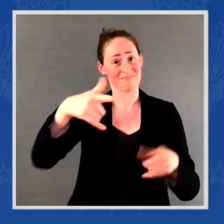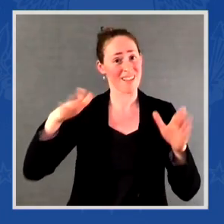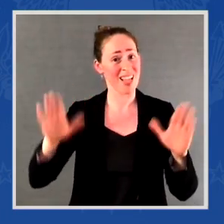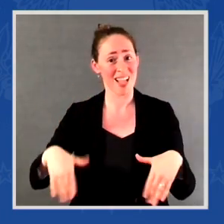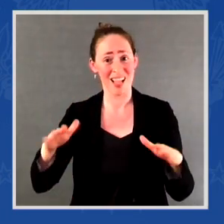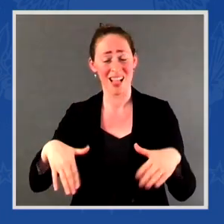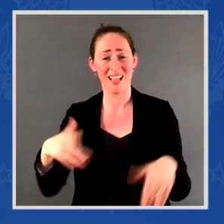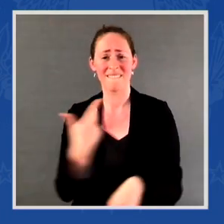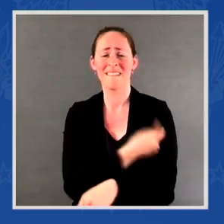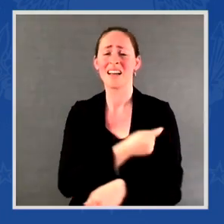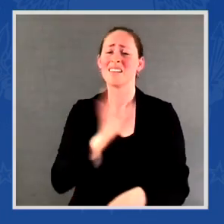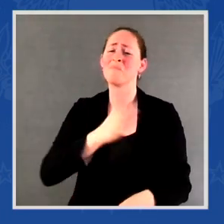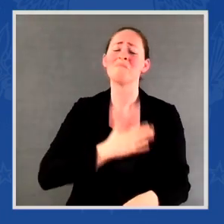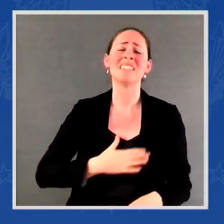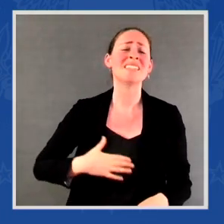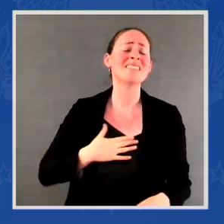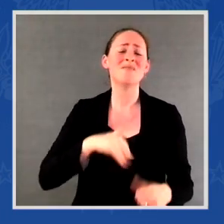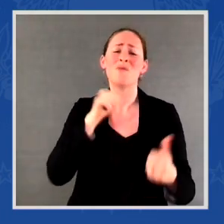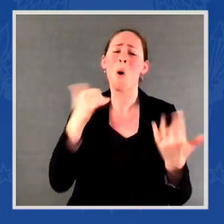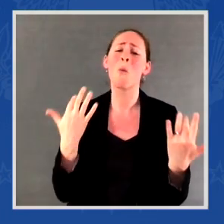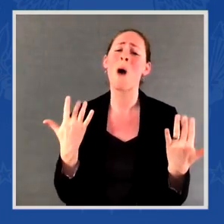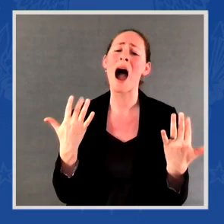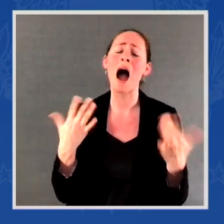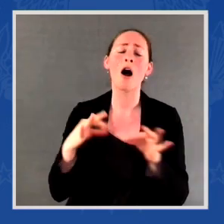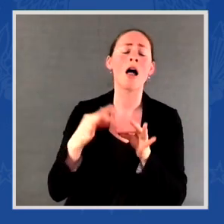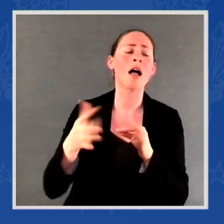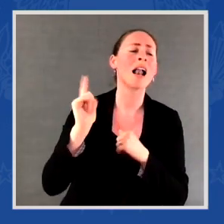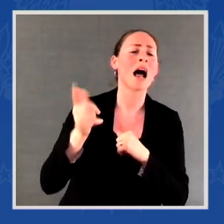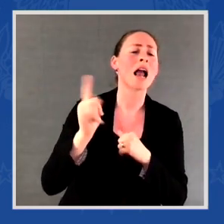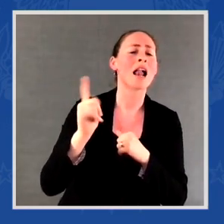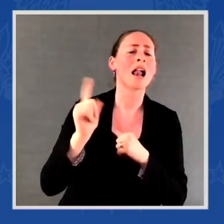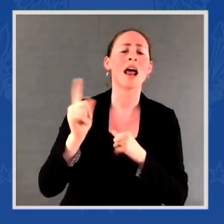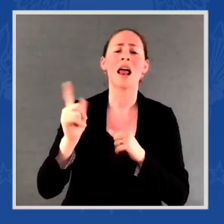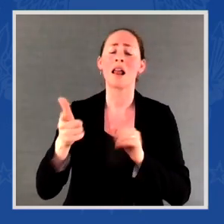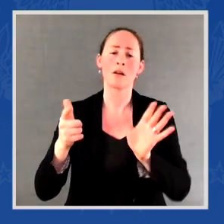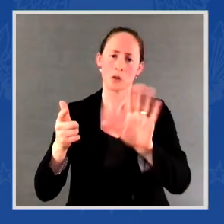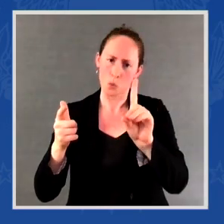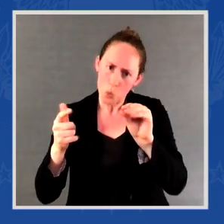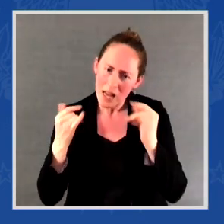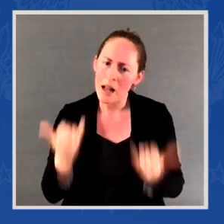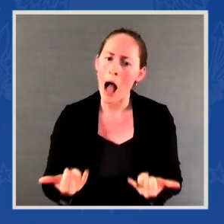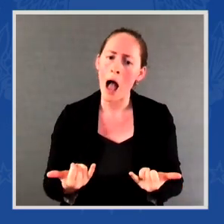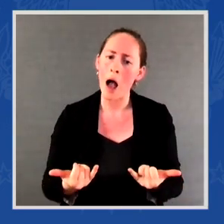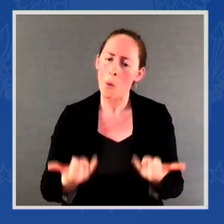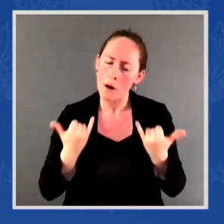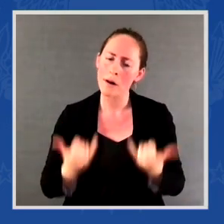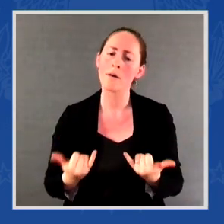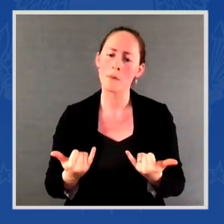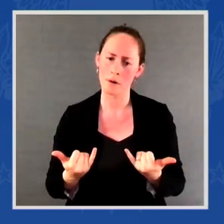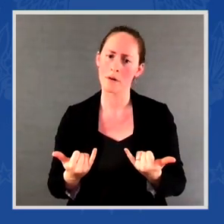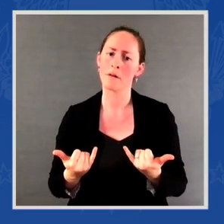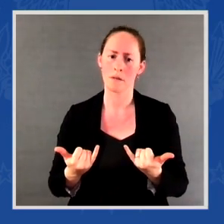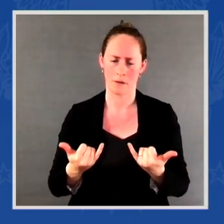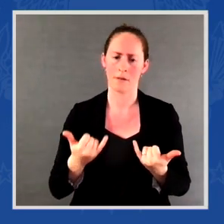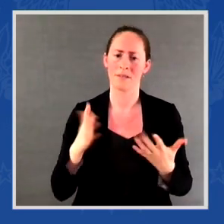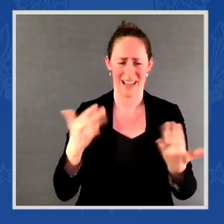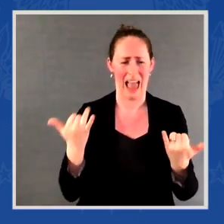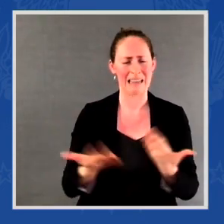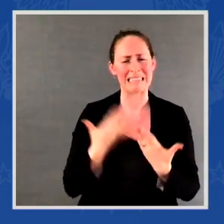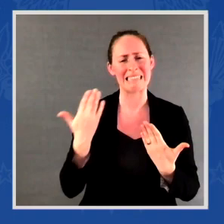Just do it. Just do it. And it's never been easier. It's never been easier to do it.